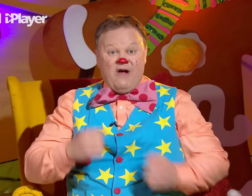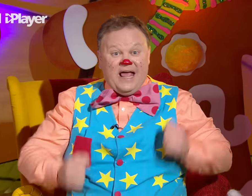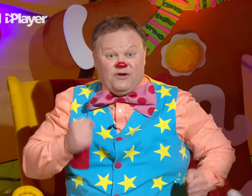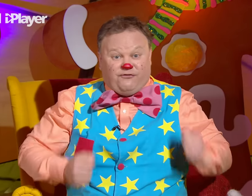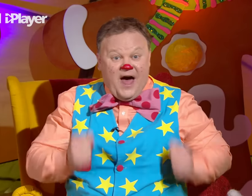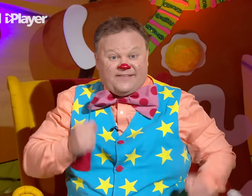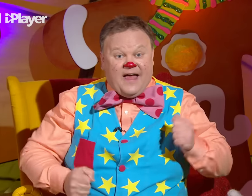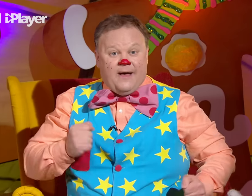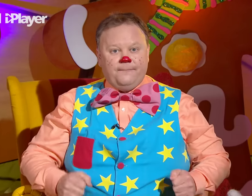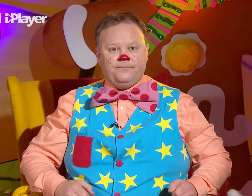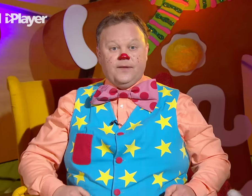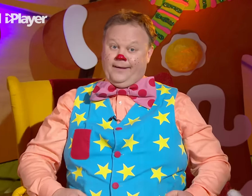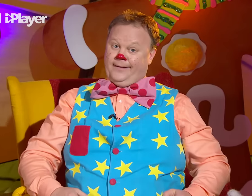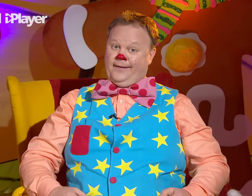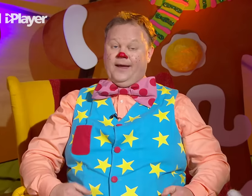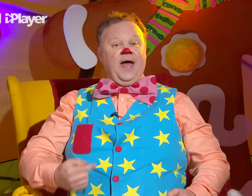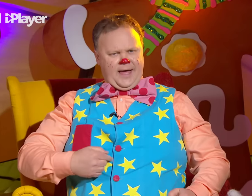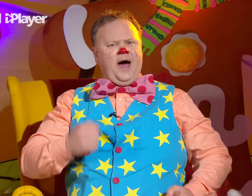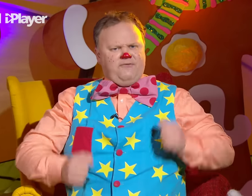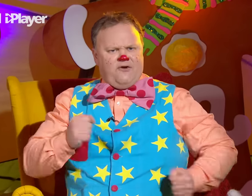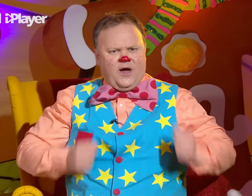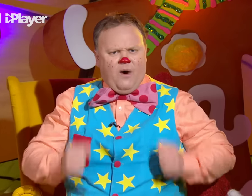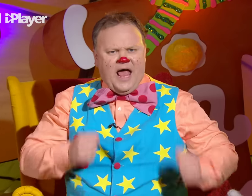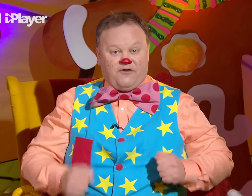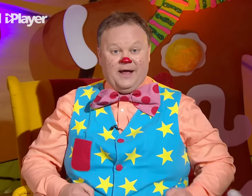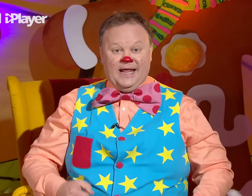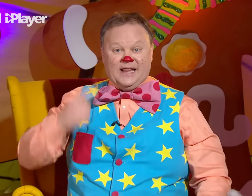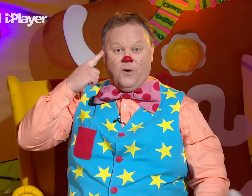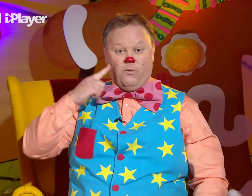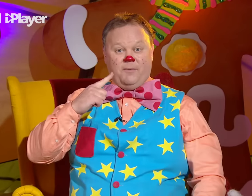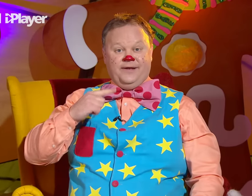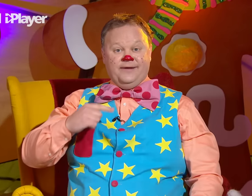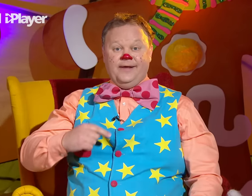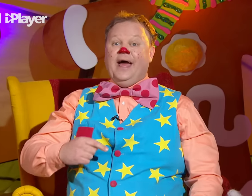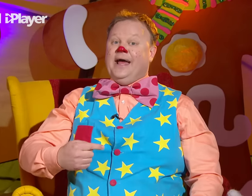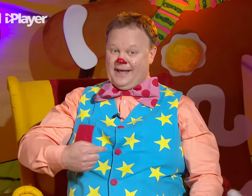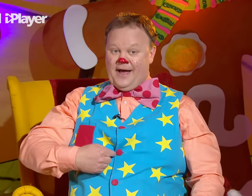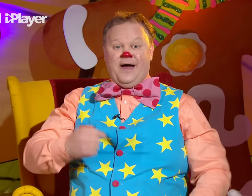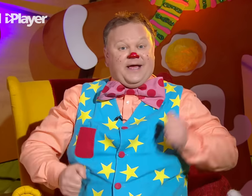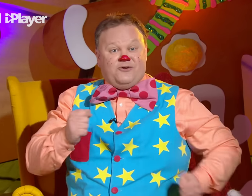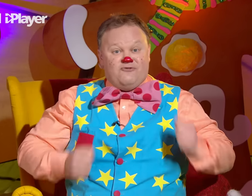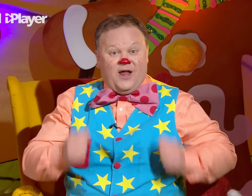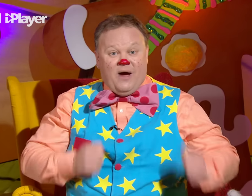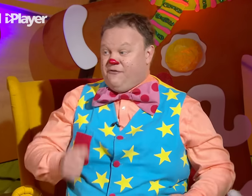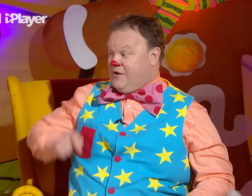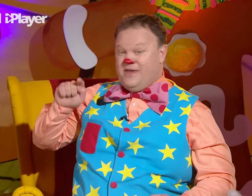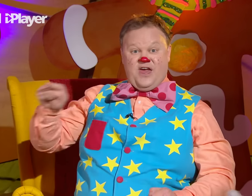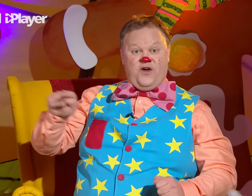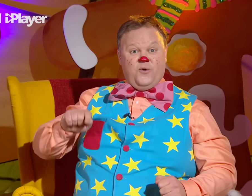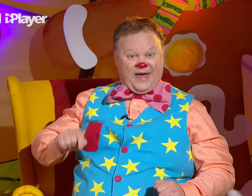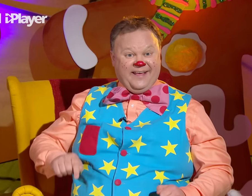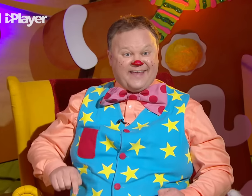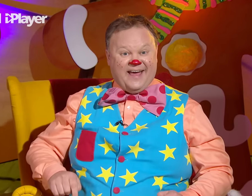ran even faster i've run away from a little old woman and i can run away from you he said